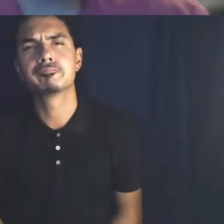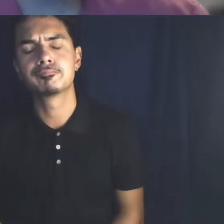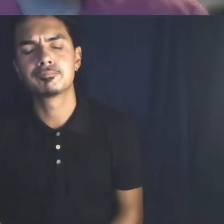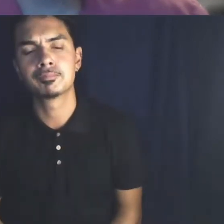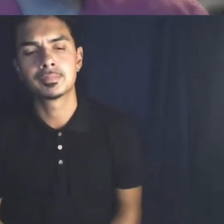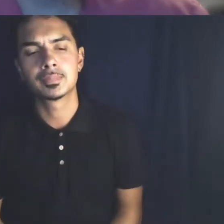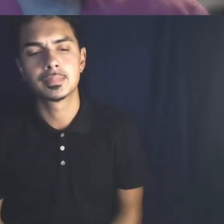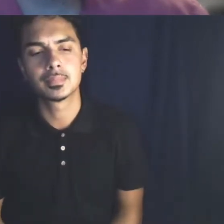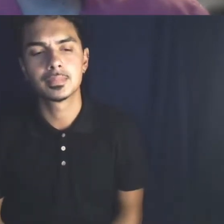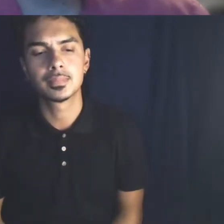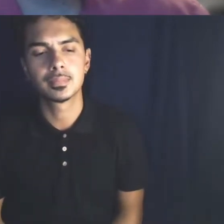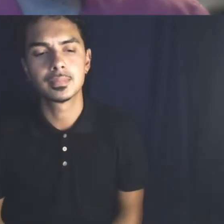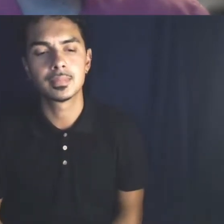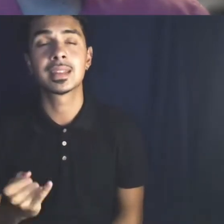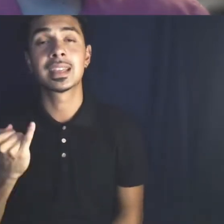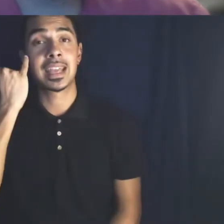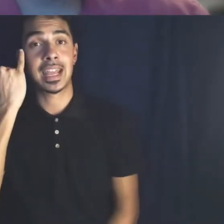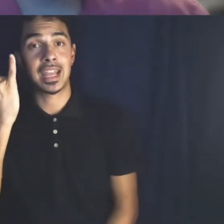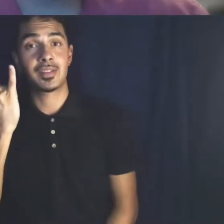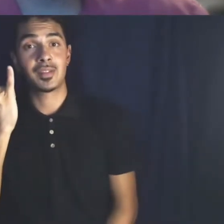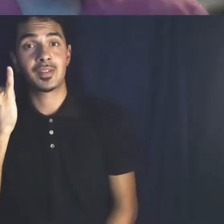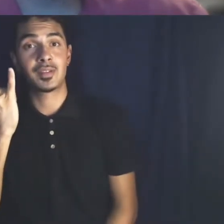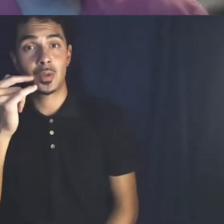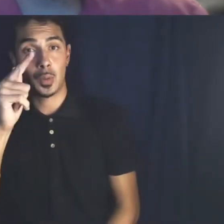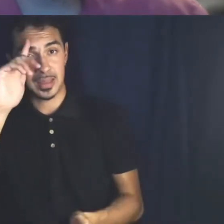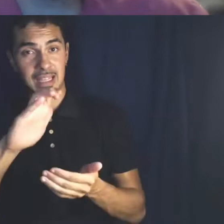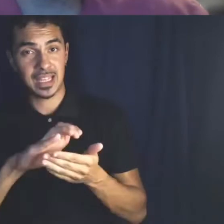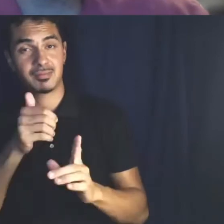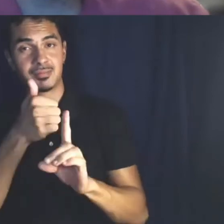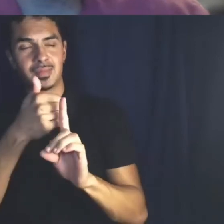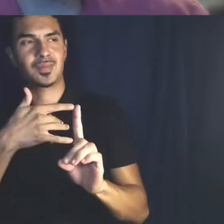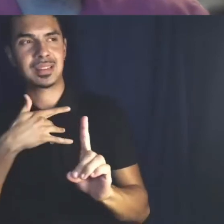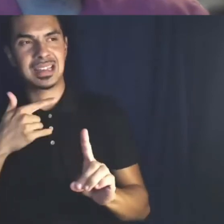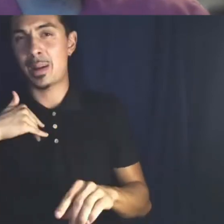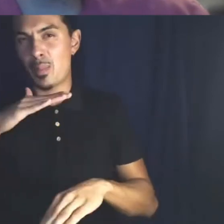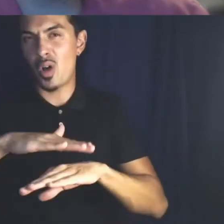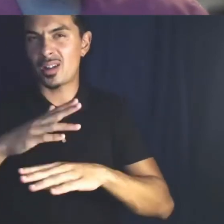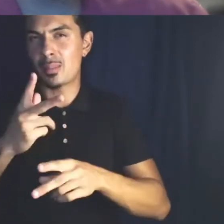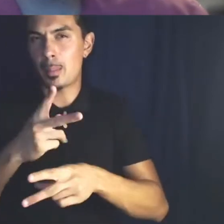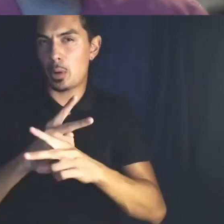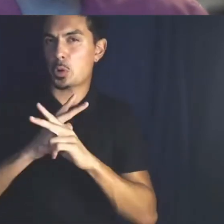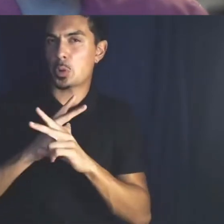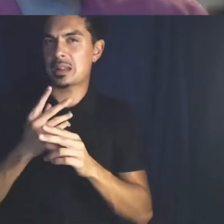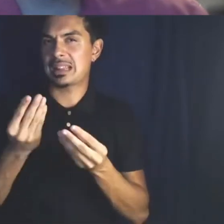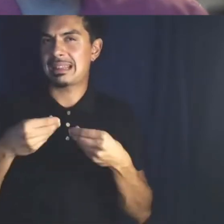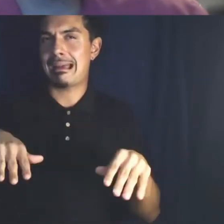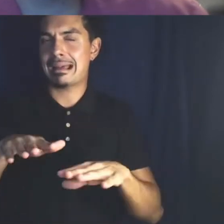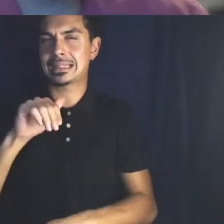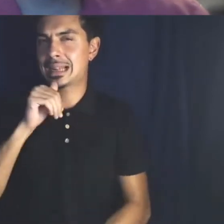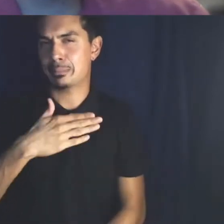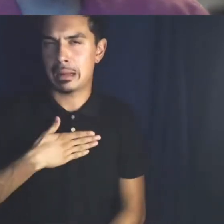that you're on borrowed land like many of us do, to acknowledge and thank the people that came before us.